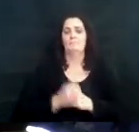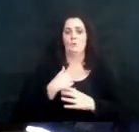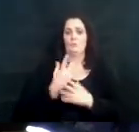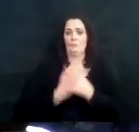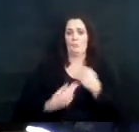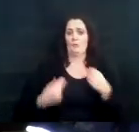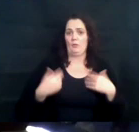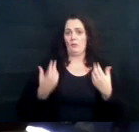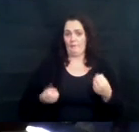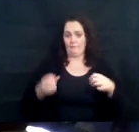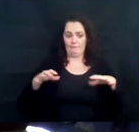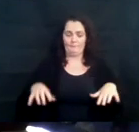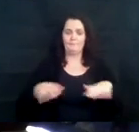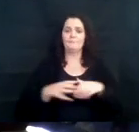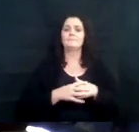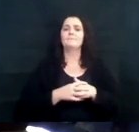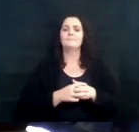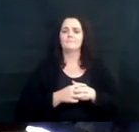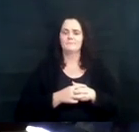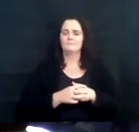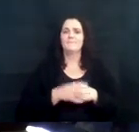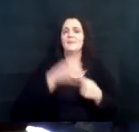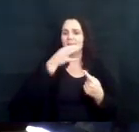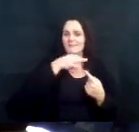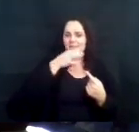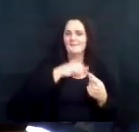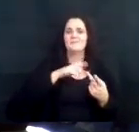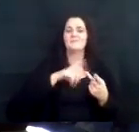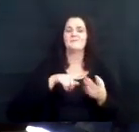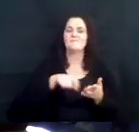got my pencils, I've got my erasers, I've got my tape, I've got my needle and